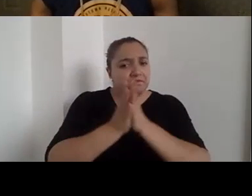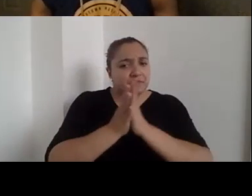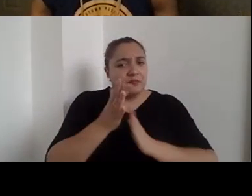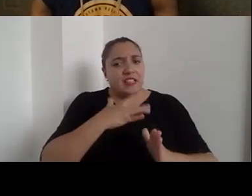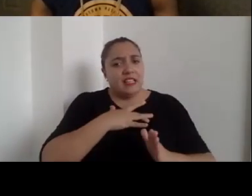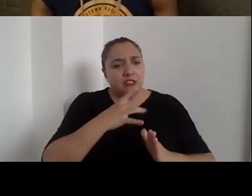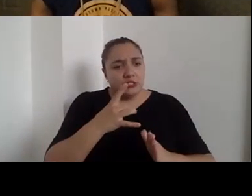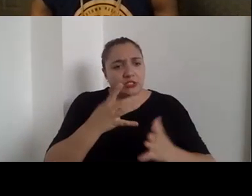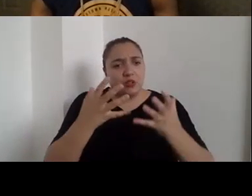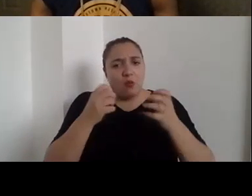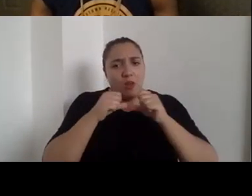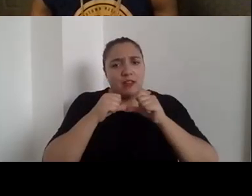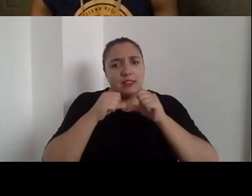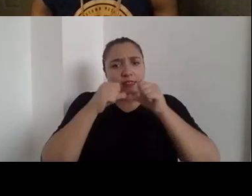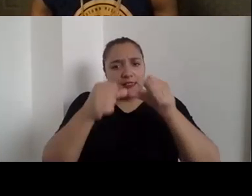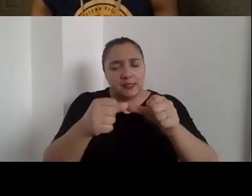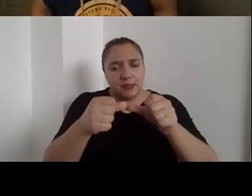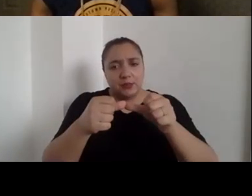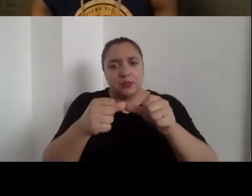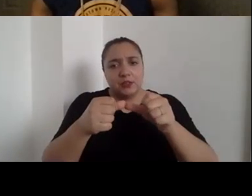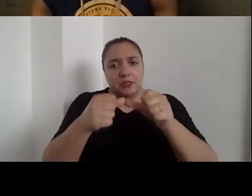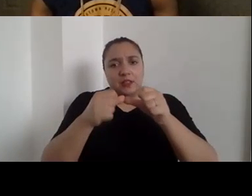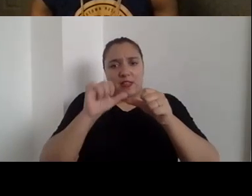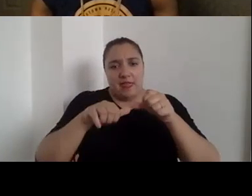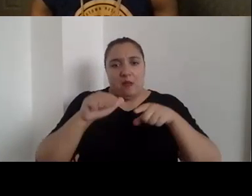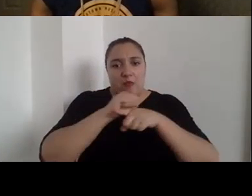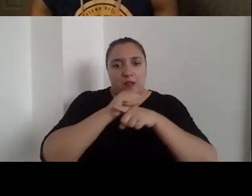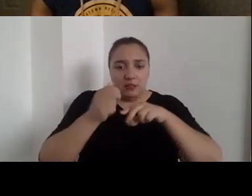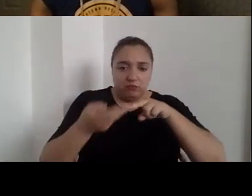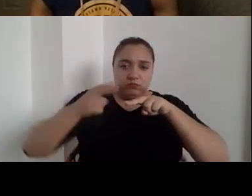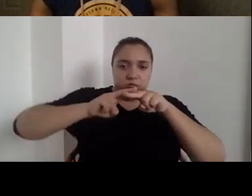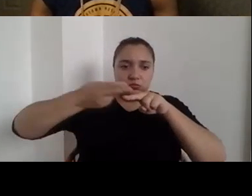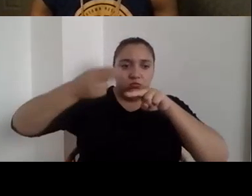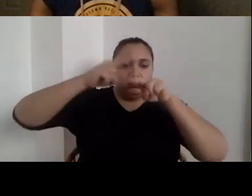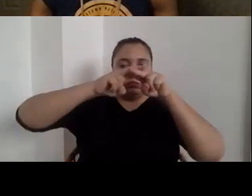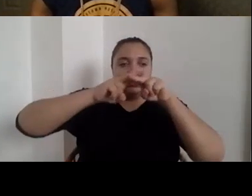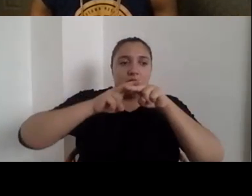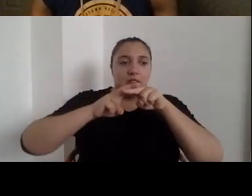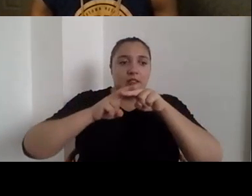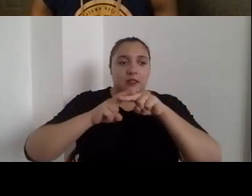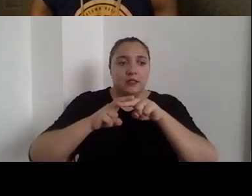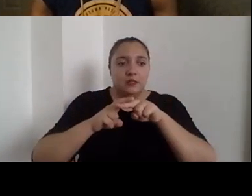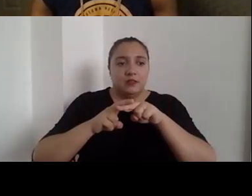build on this practice is that disabled folks have been using